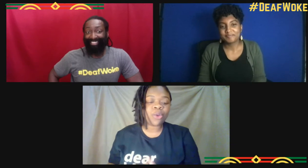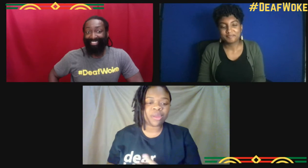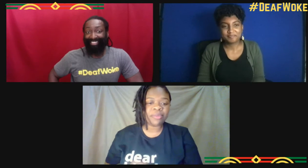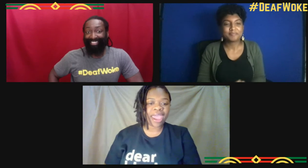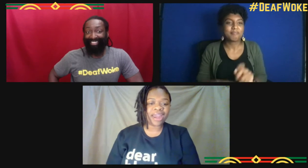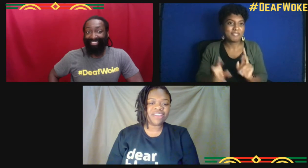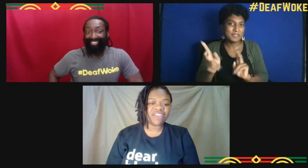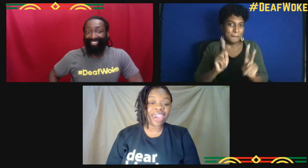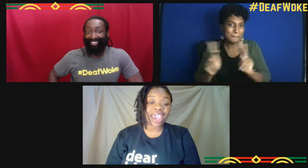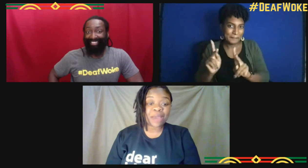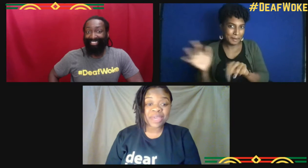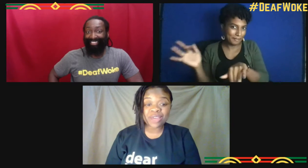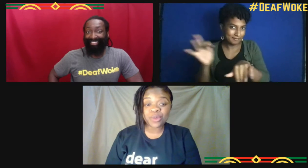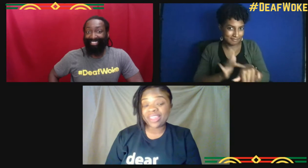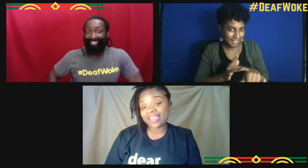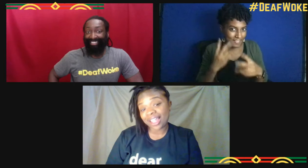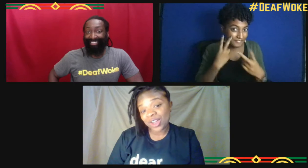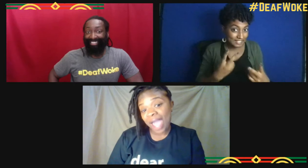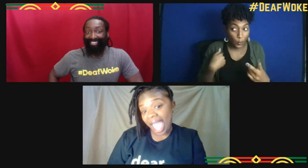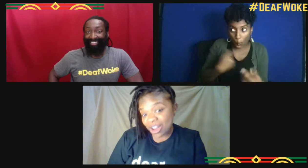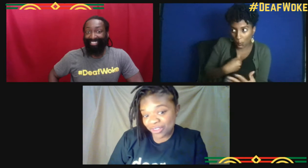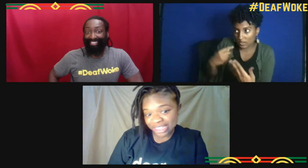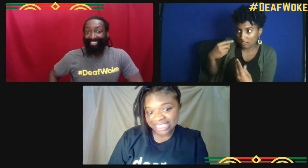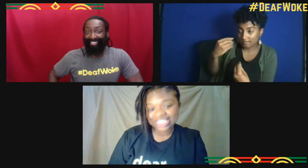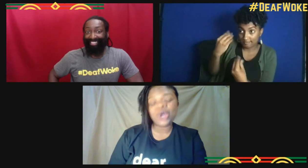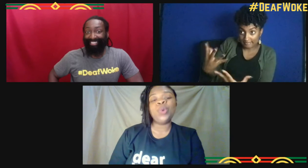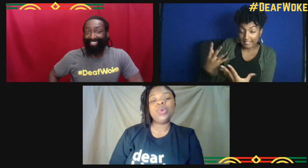we told them that if they came in with a yellow outfit